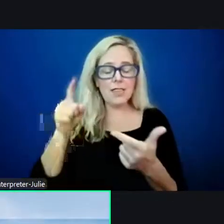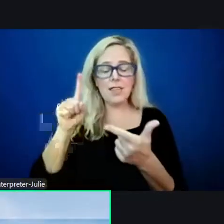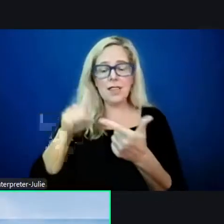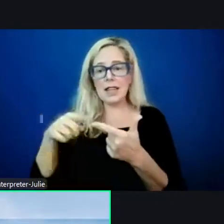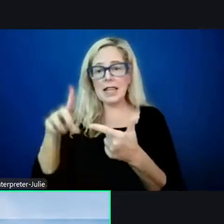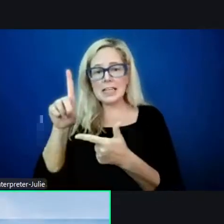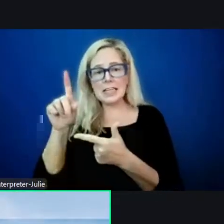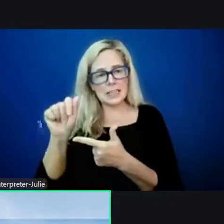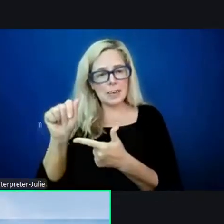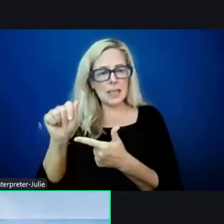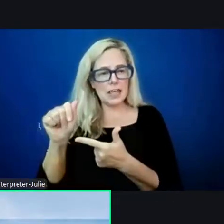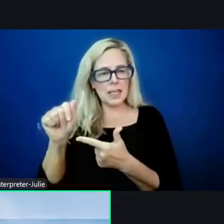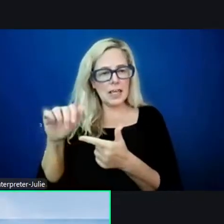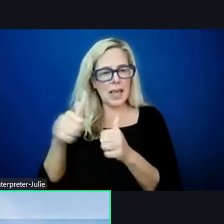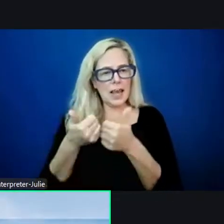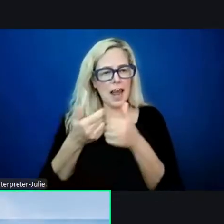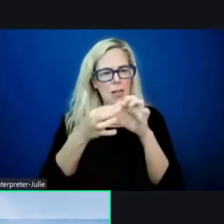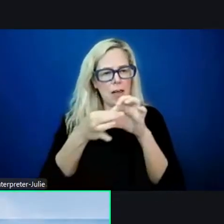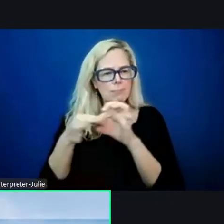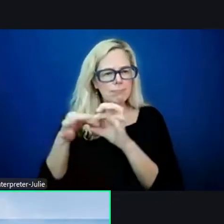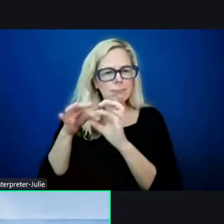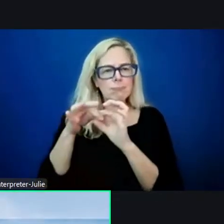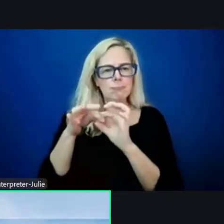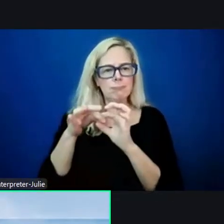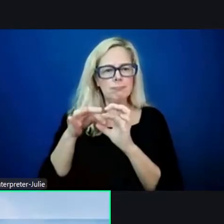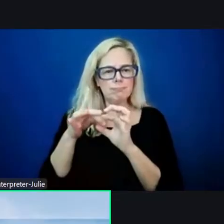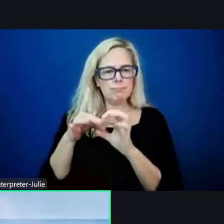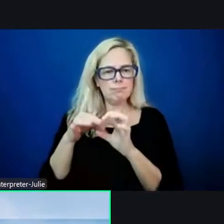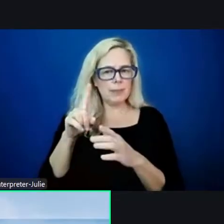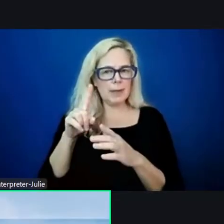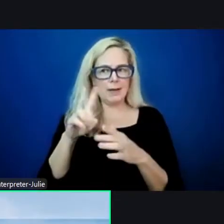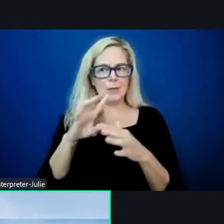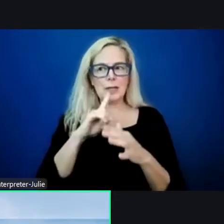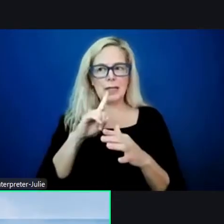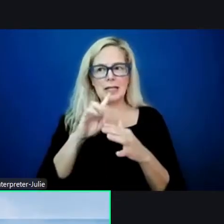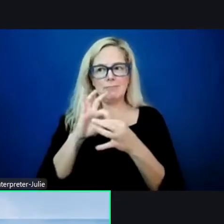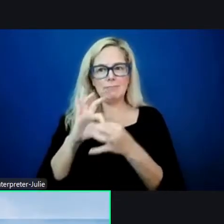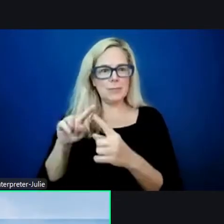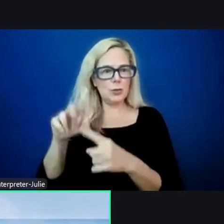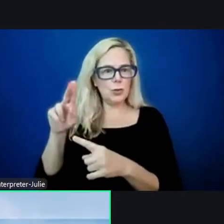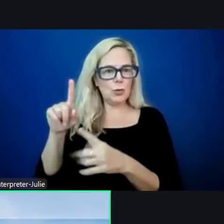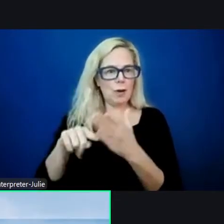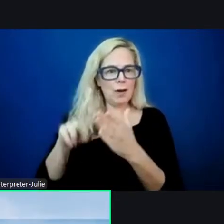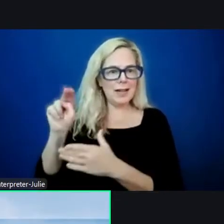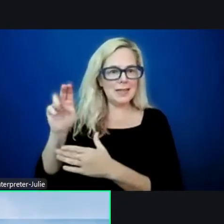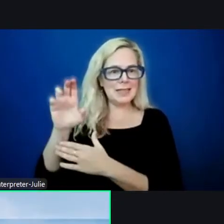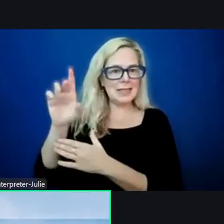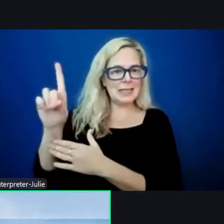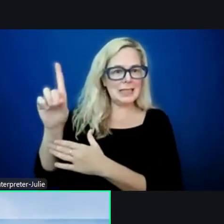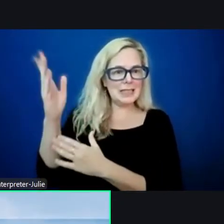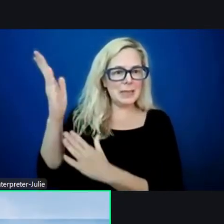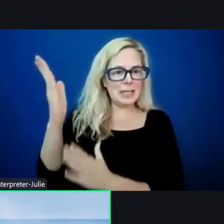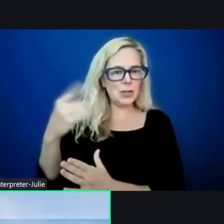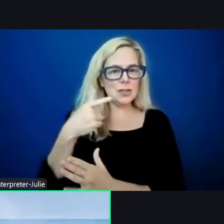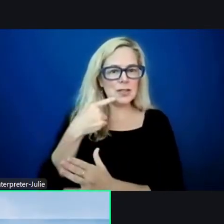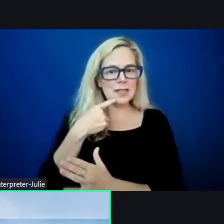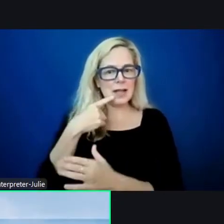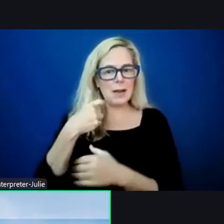this really dovetails in with what we heard from the NCD speaker about what they're trying to push in terms of making sure that we're incorporating better